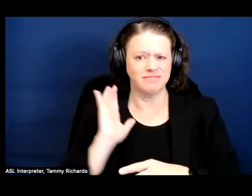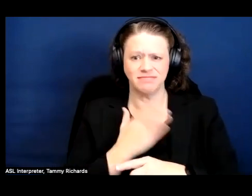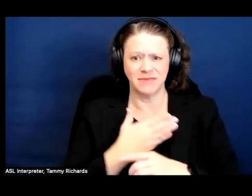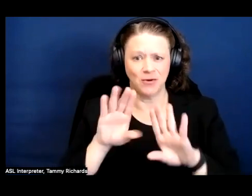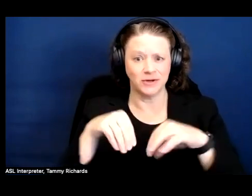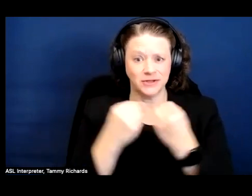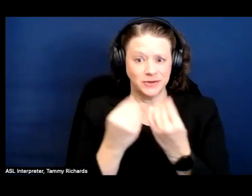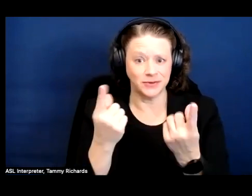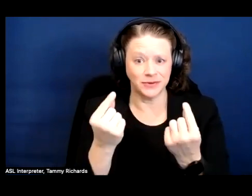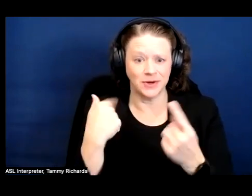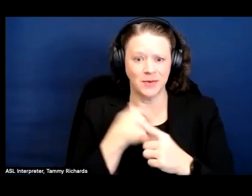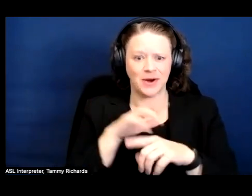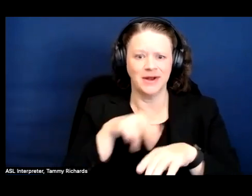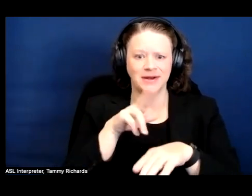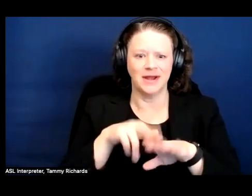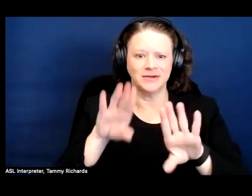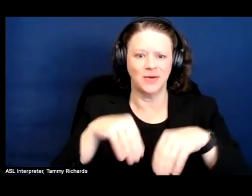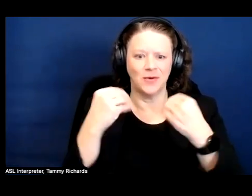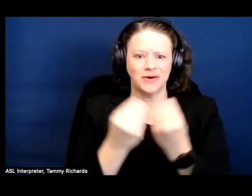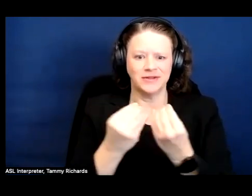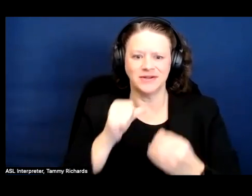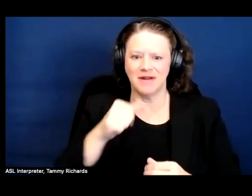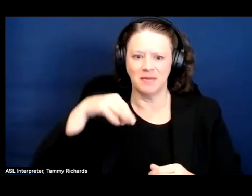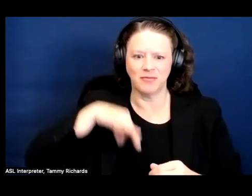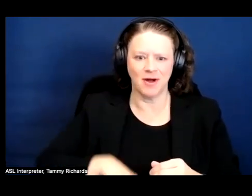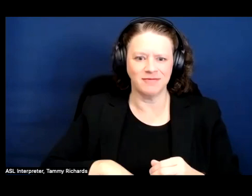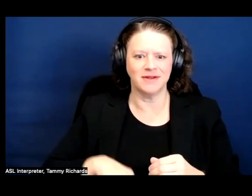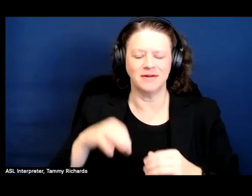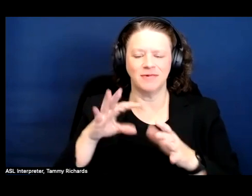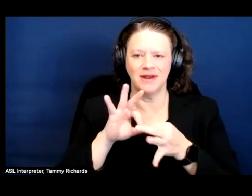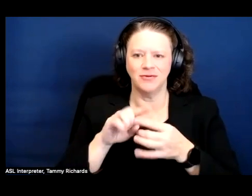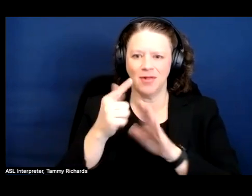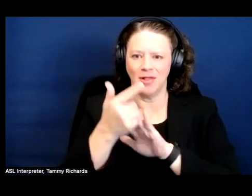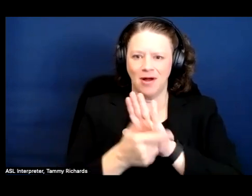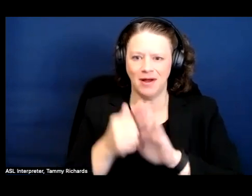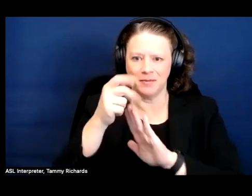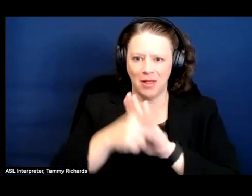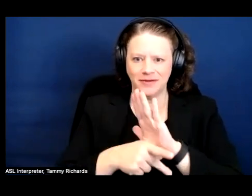focused on disability rights issues and disability justice. We're also a support center